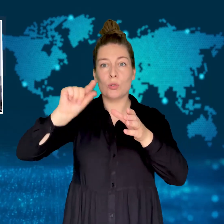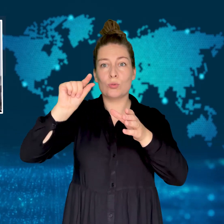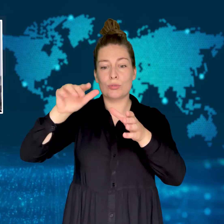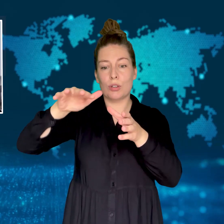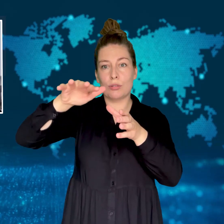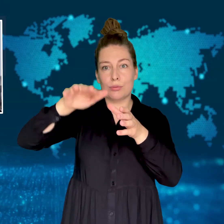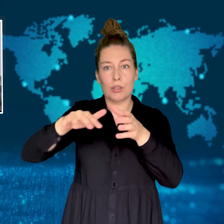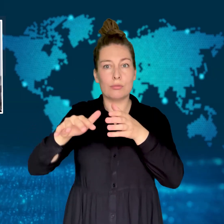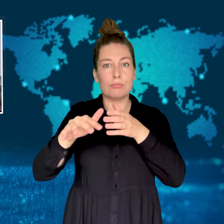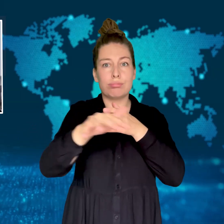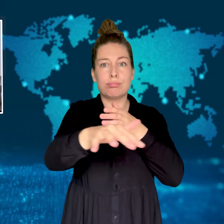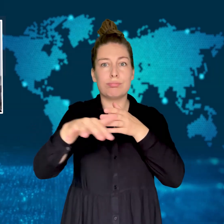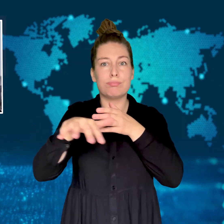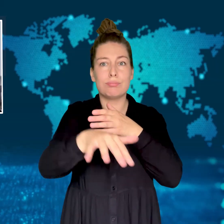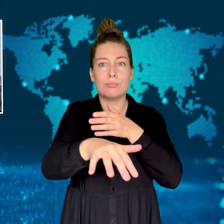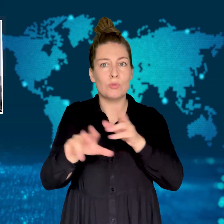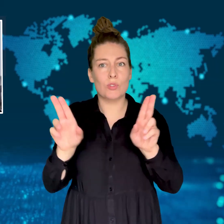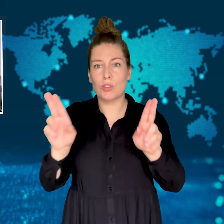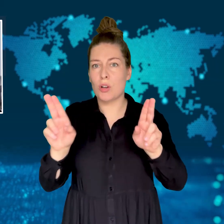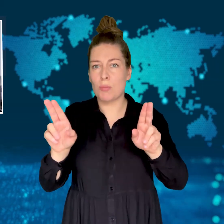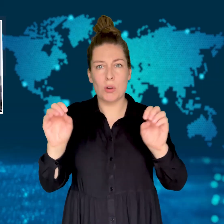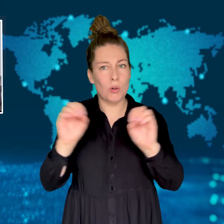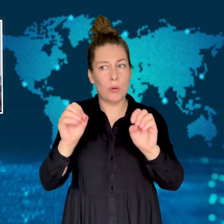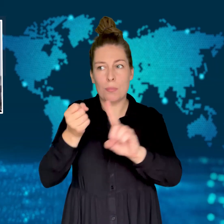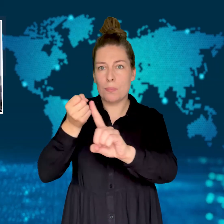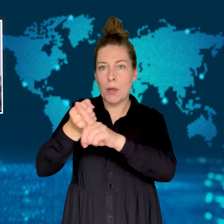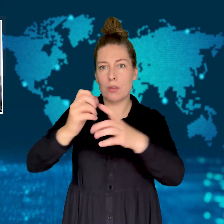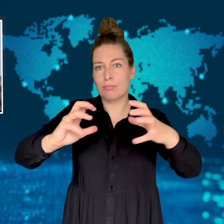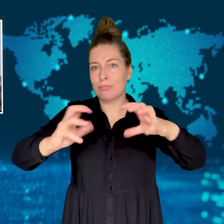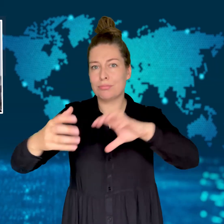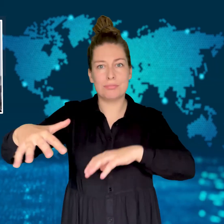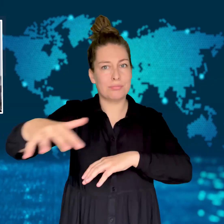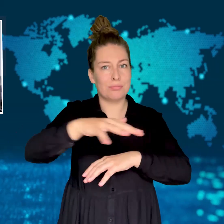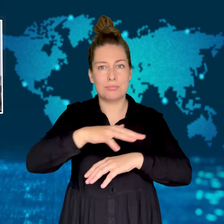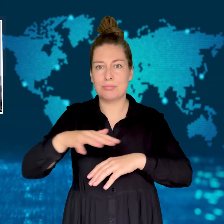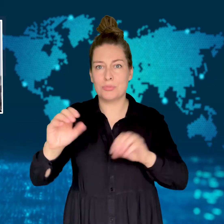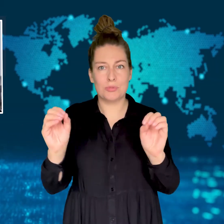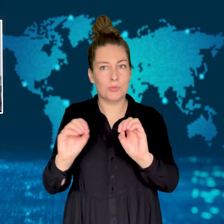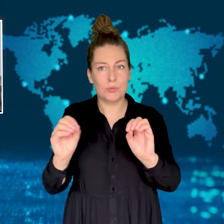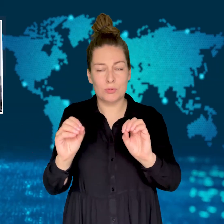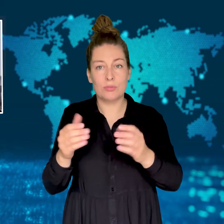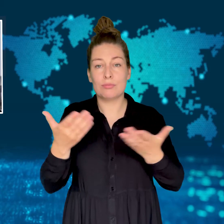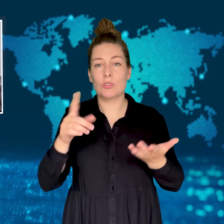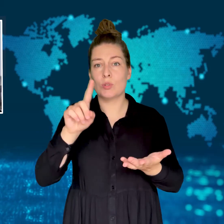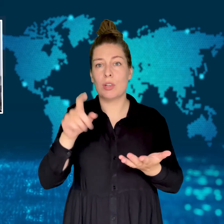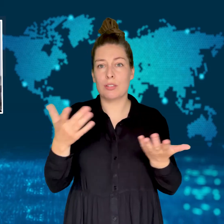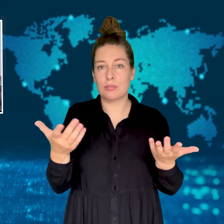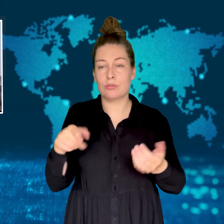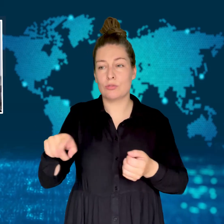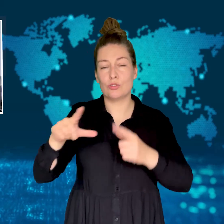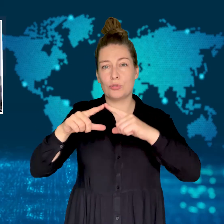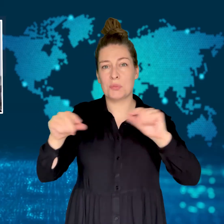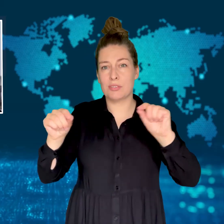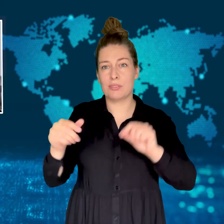The treated water - Japan no longer calls it "contaminated" -